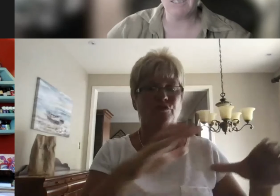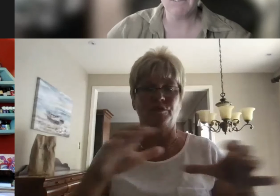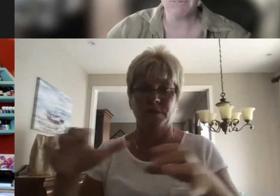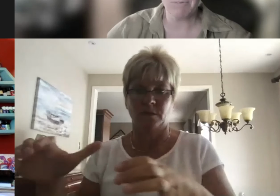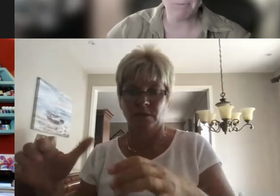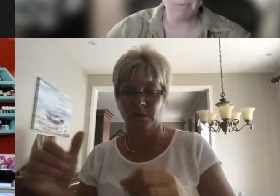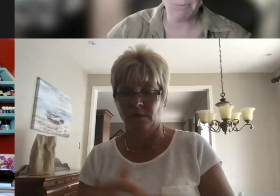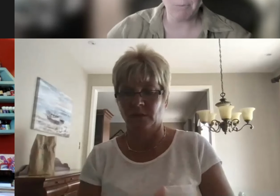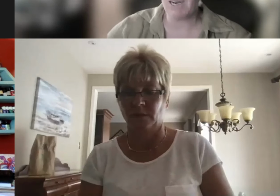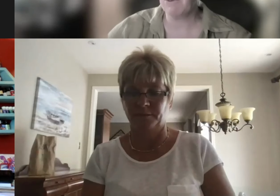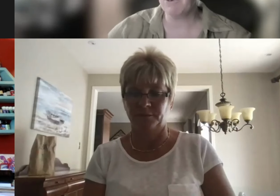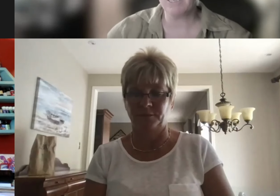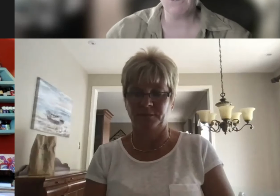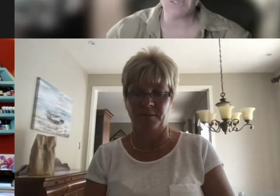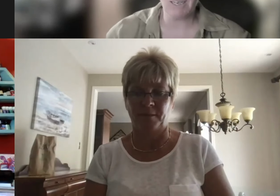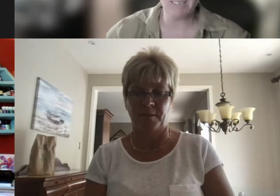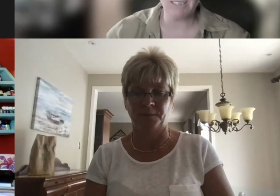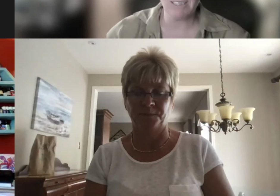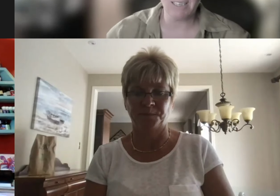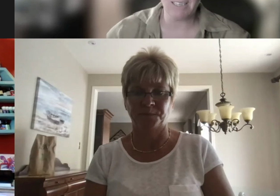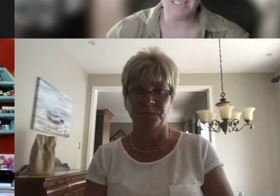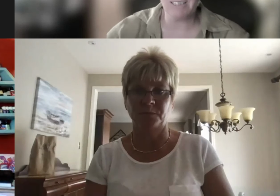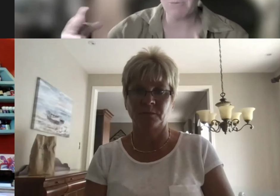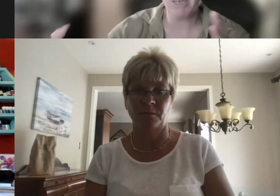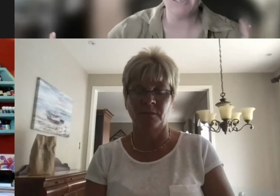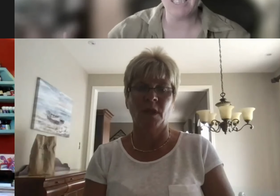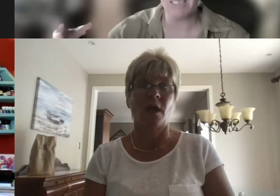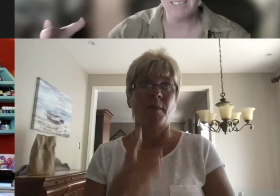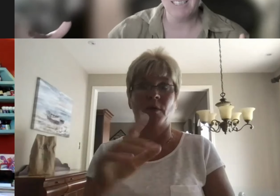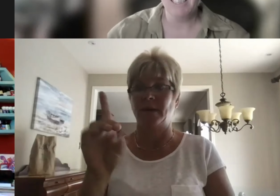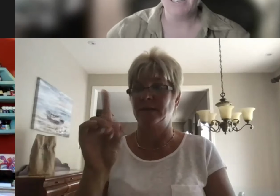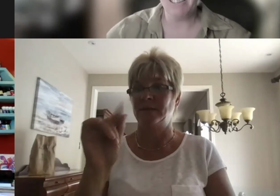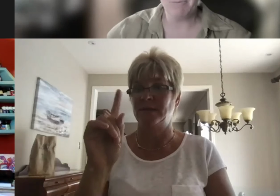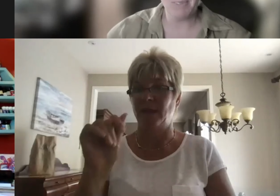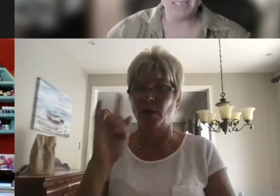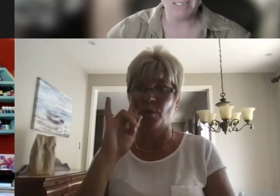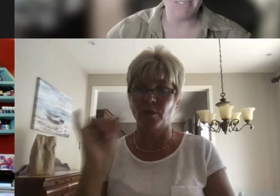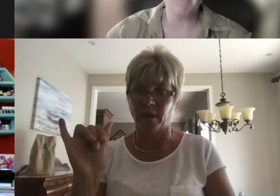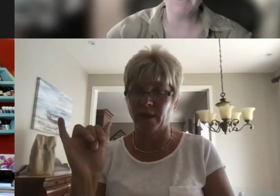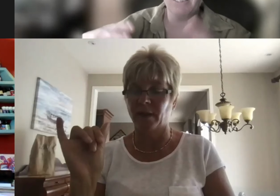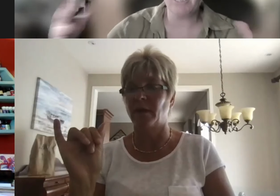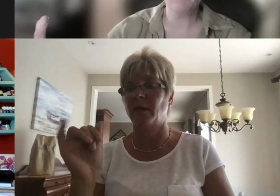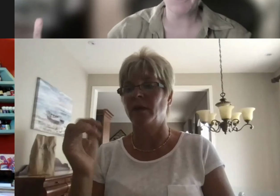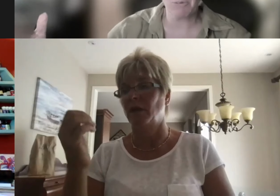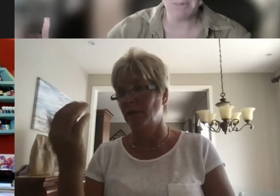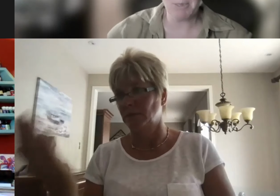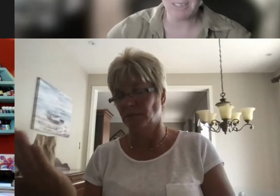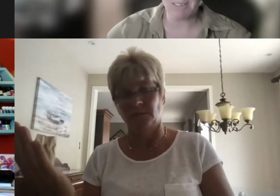of what they look like in data, and then comparing the general treatment of